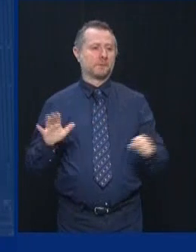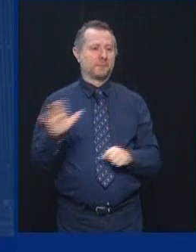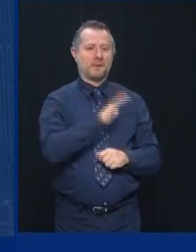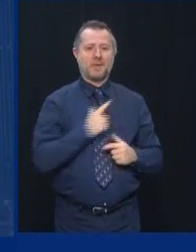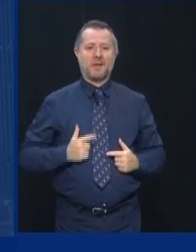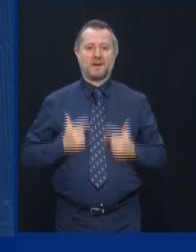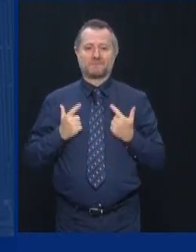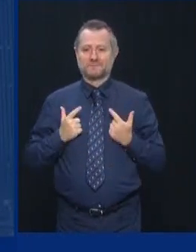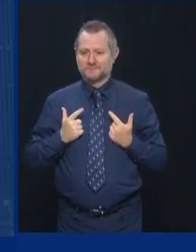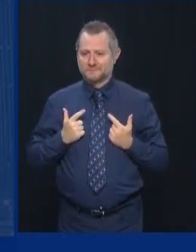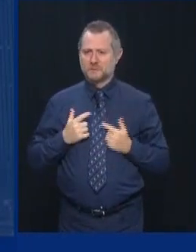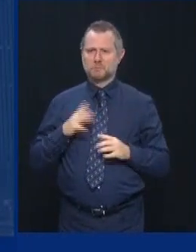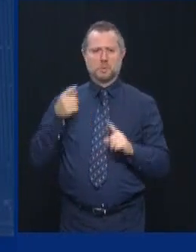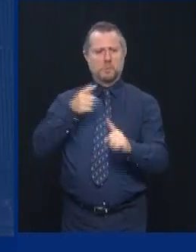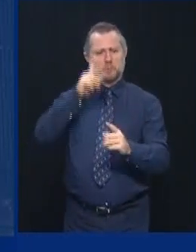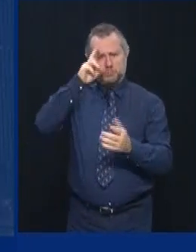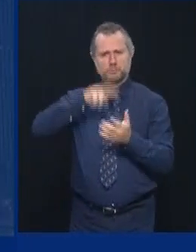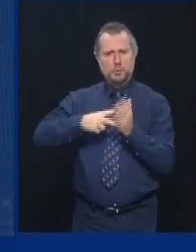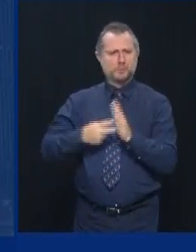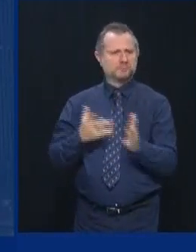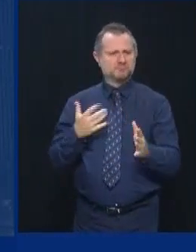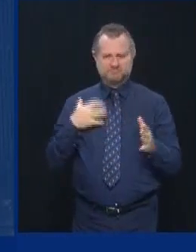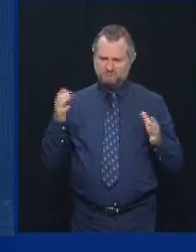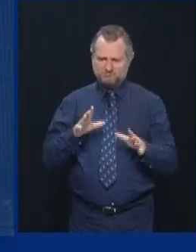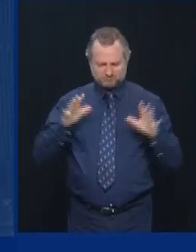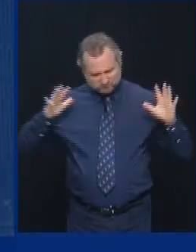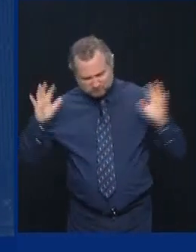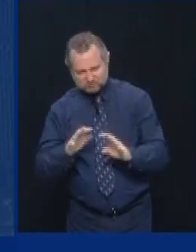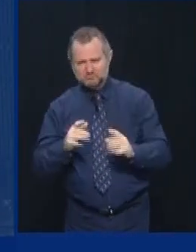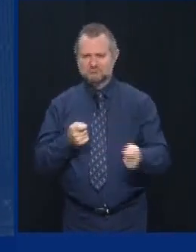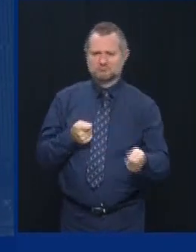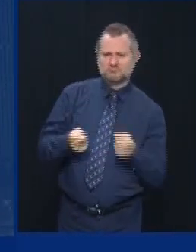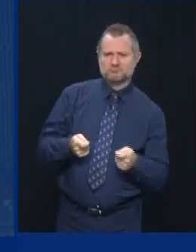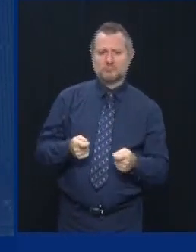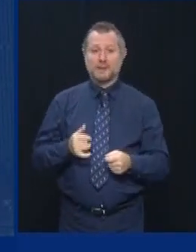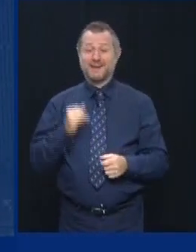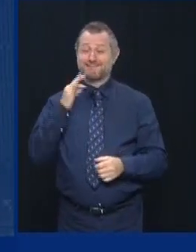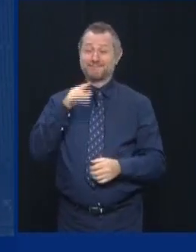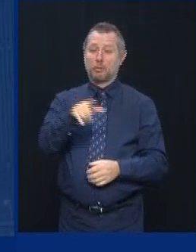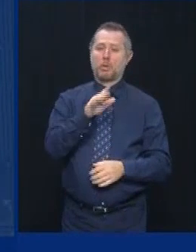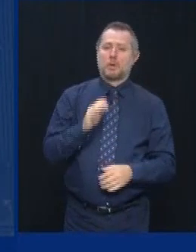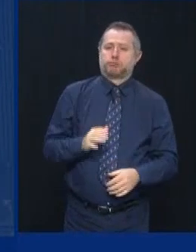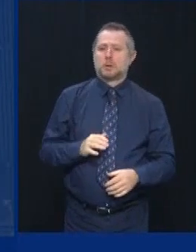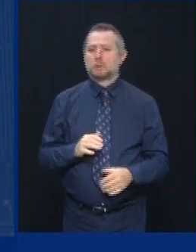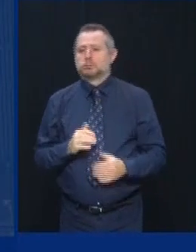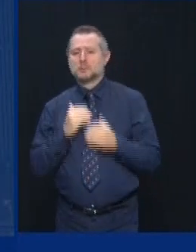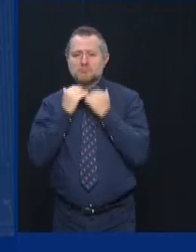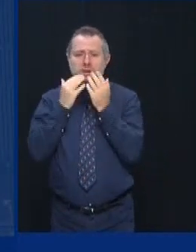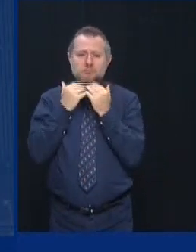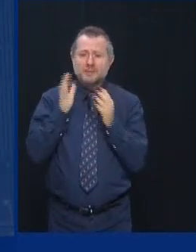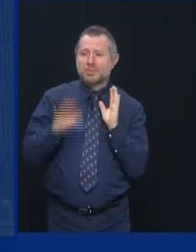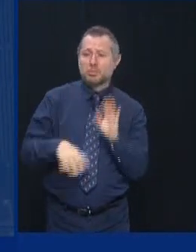ENFORCEMENT IS KIND. YOU KNOW WHY? BECAUSE ENFORCEMENT SAVES LIVES.